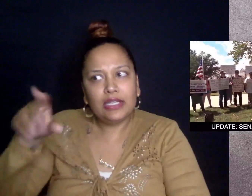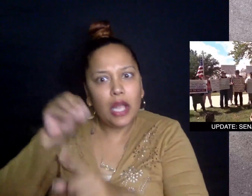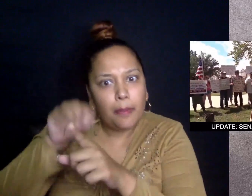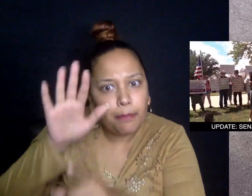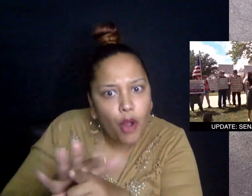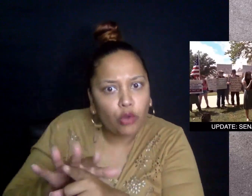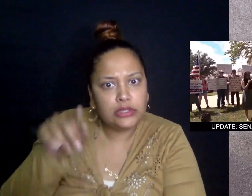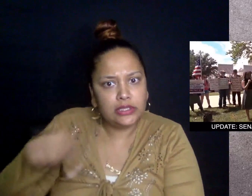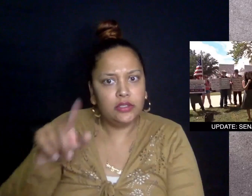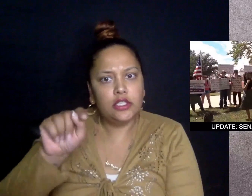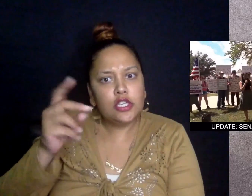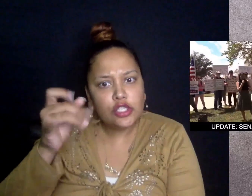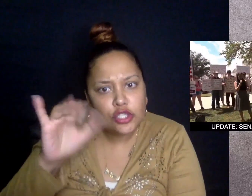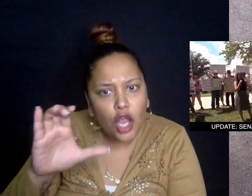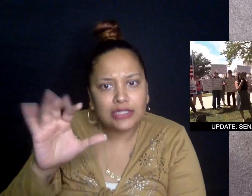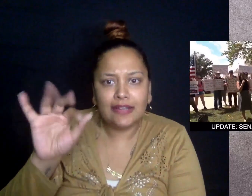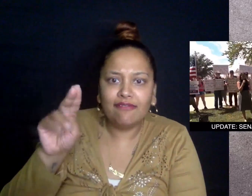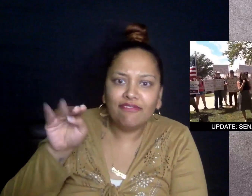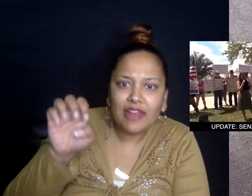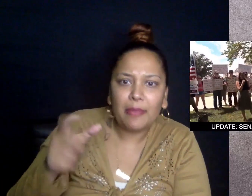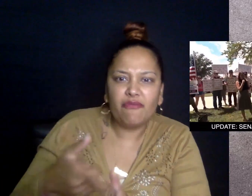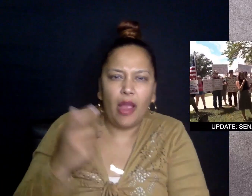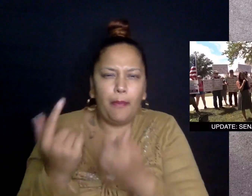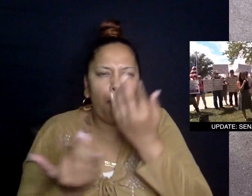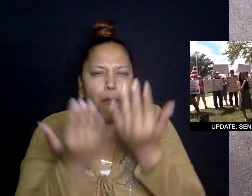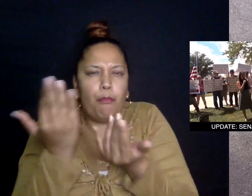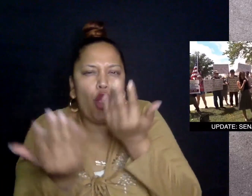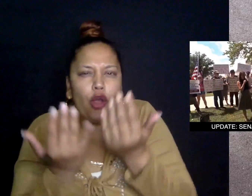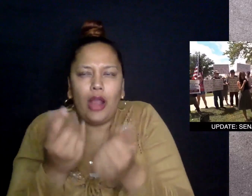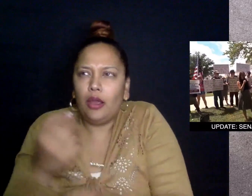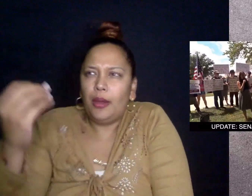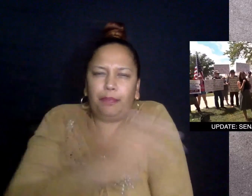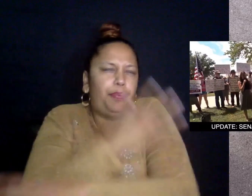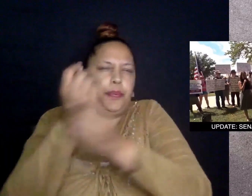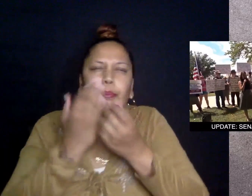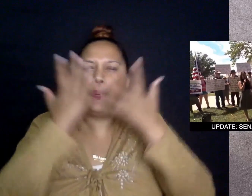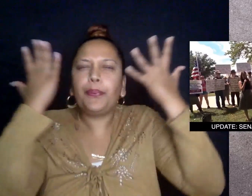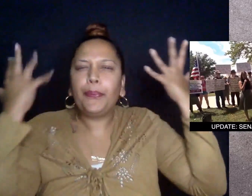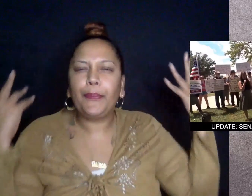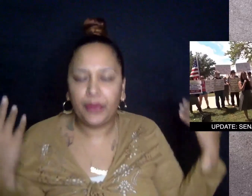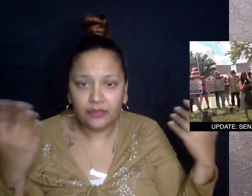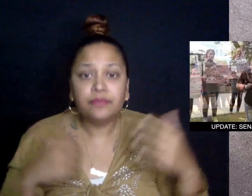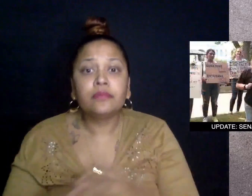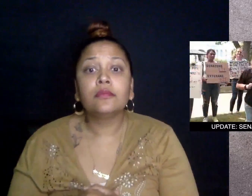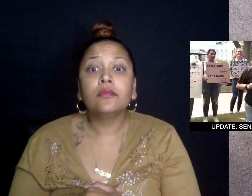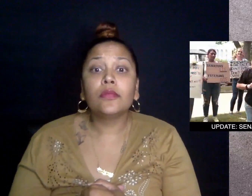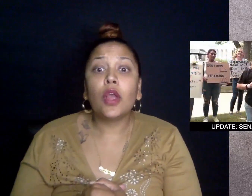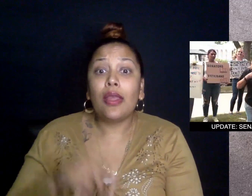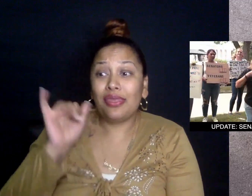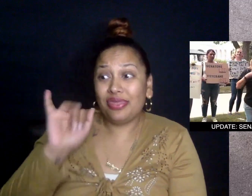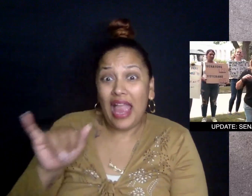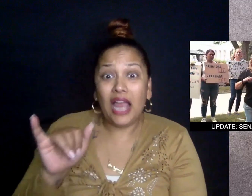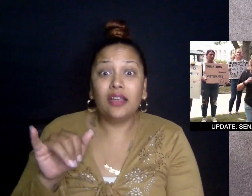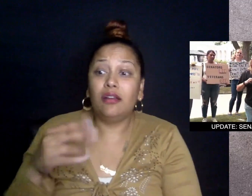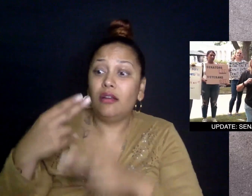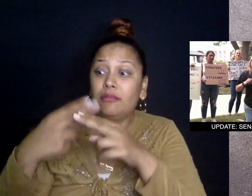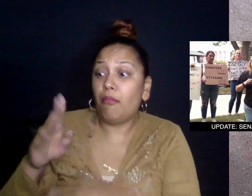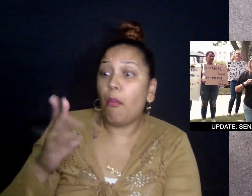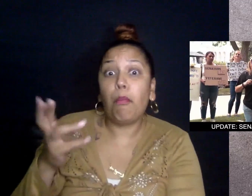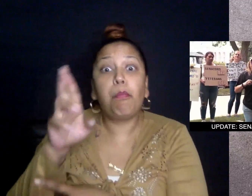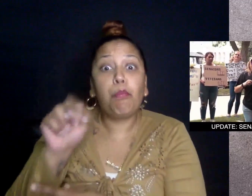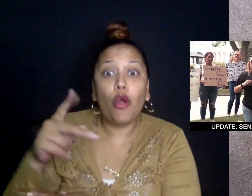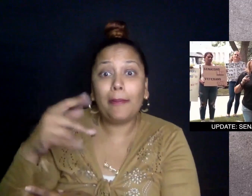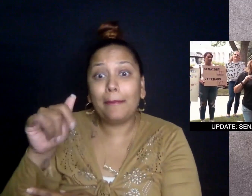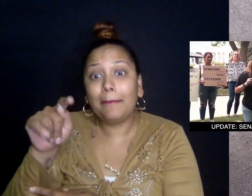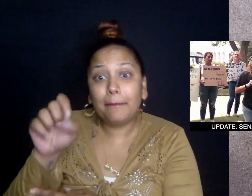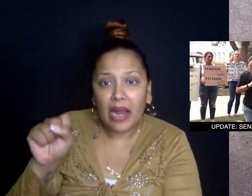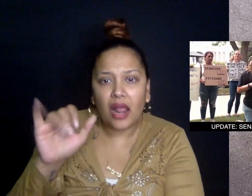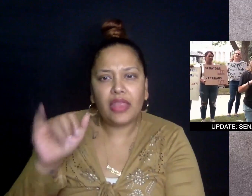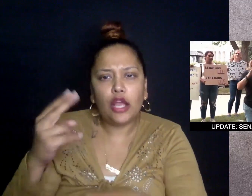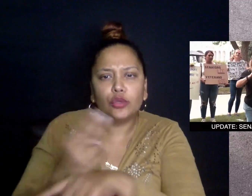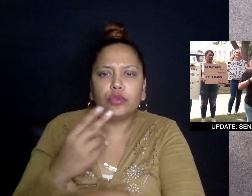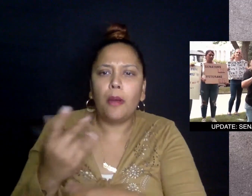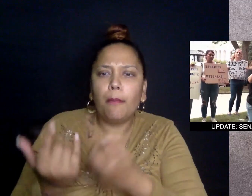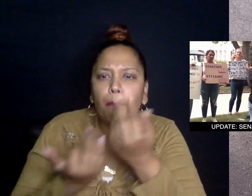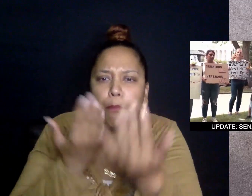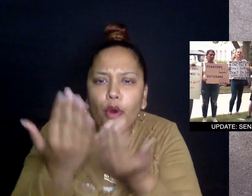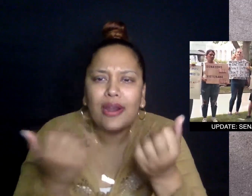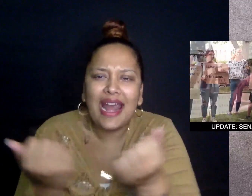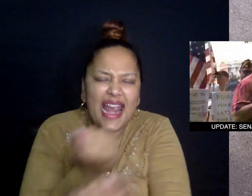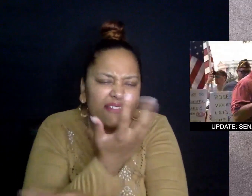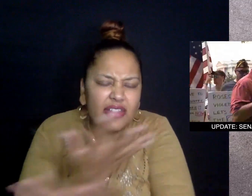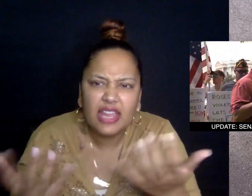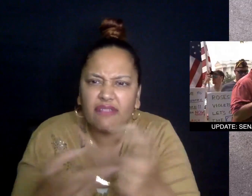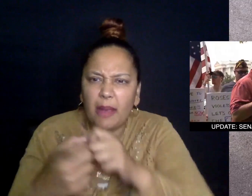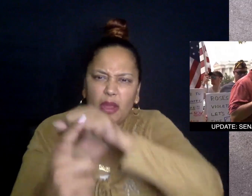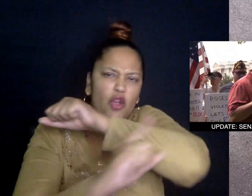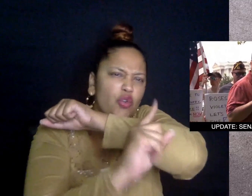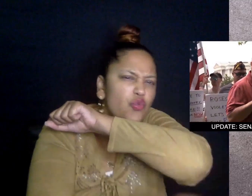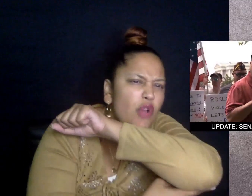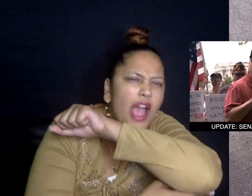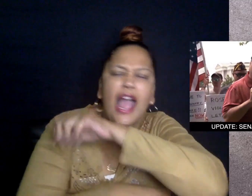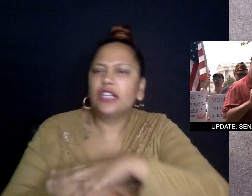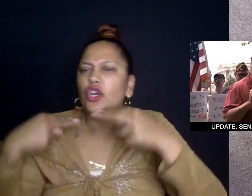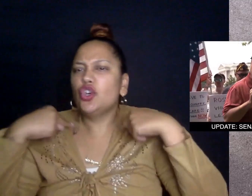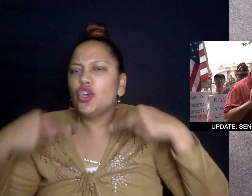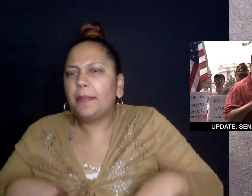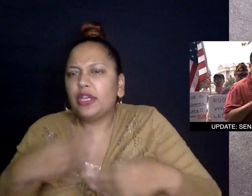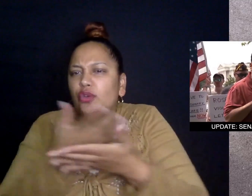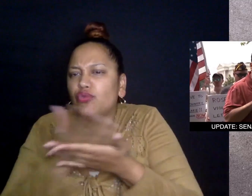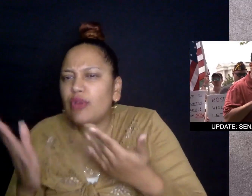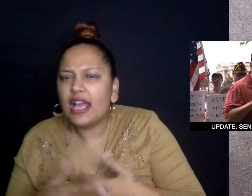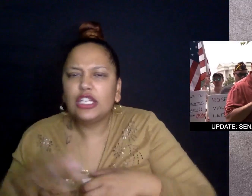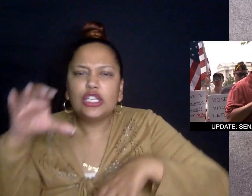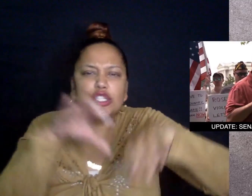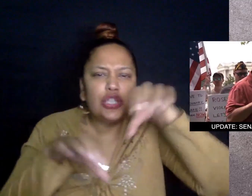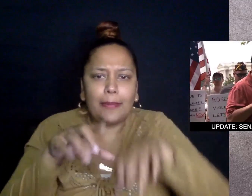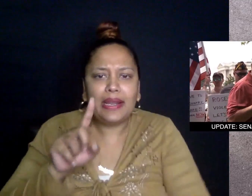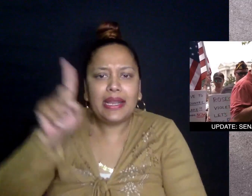funding for veterans exposed to toxic fumes from burn pits